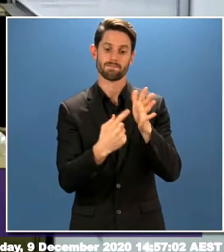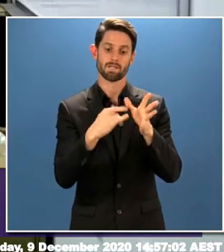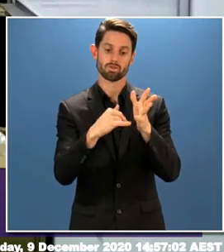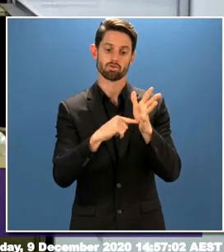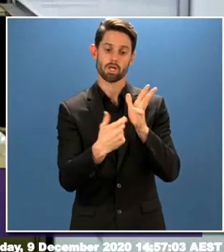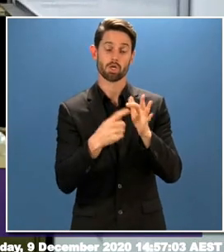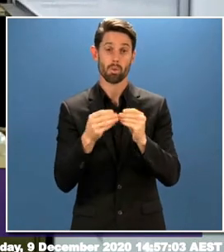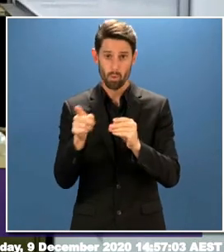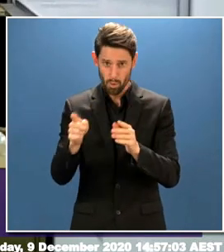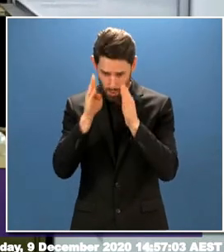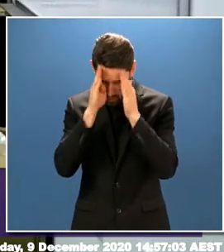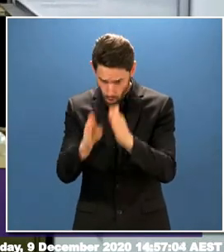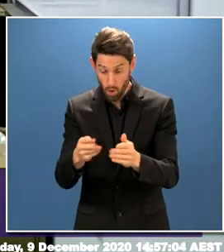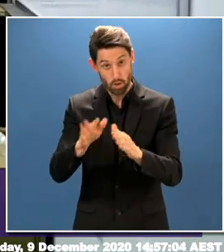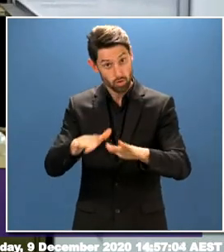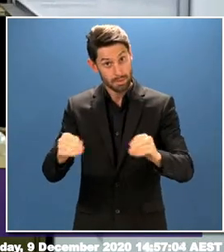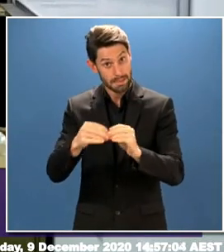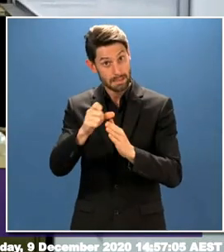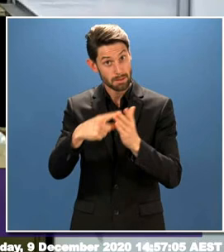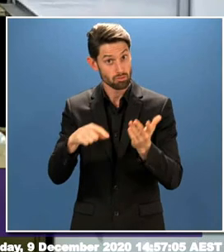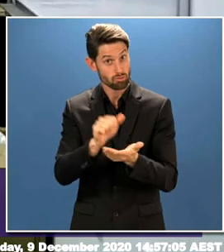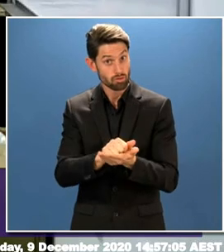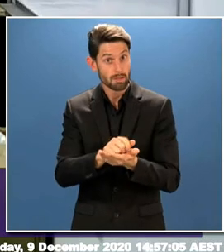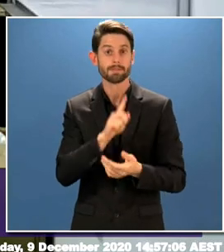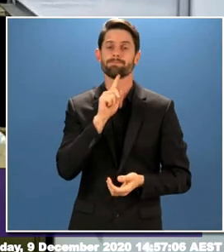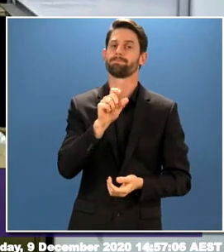children with disability? Yes, that's correct.